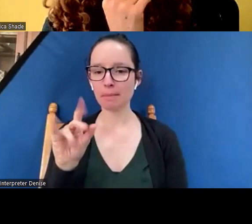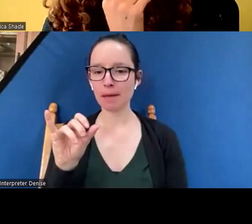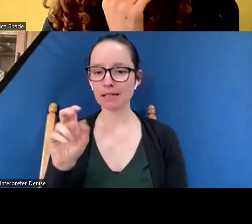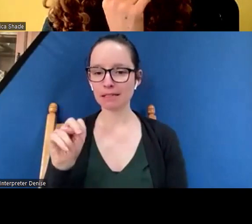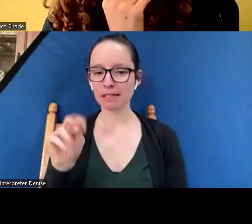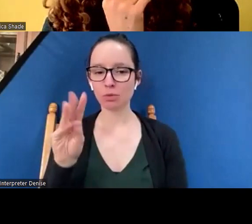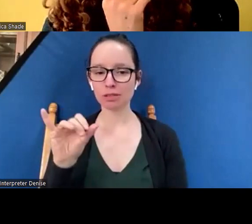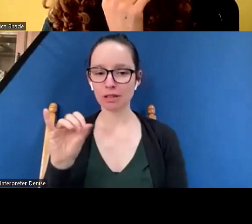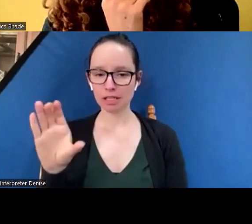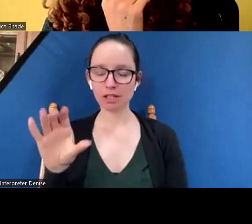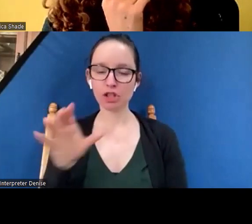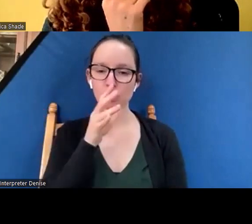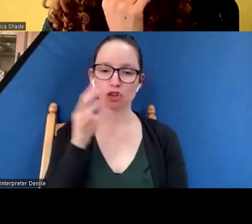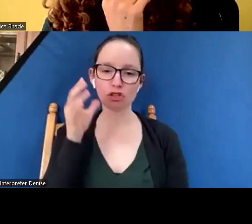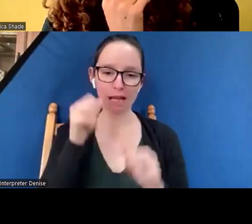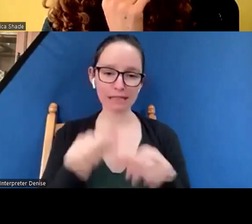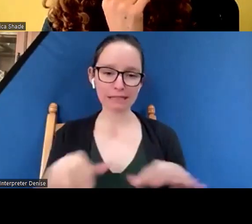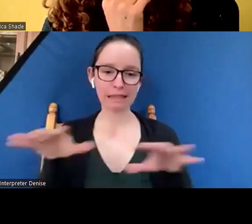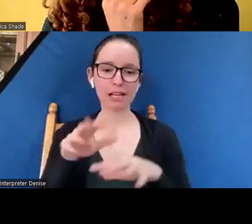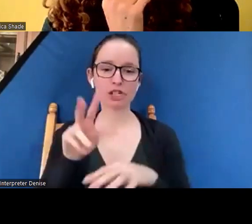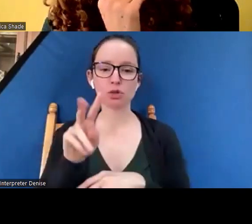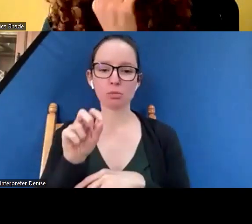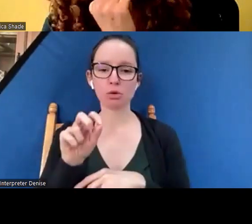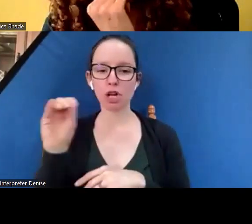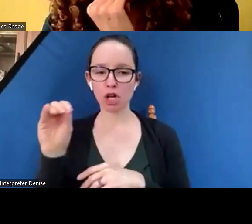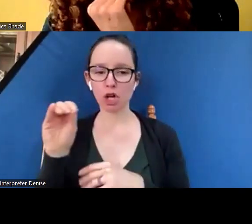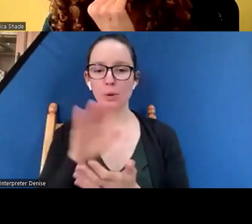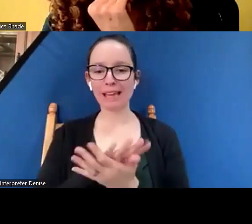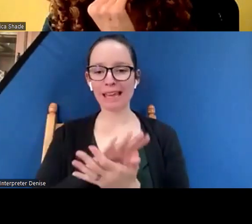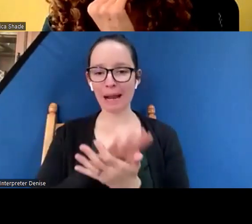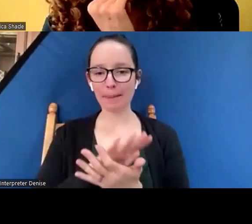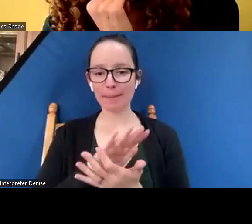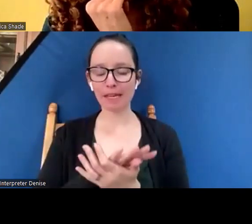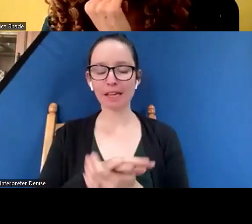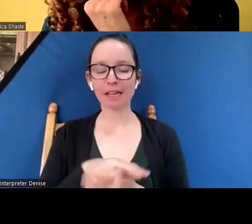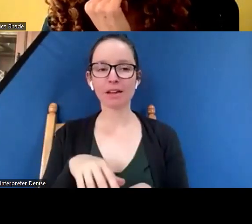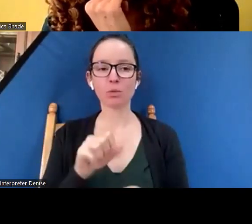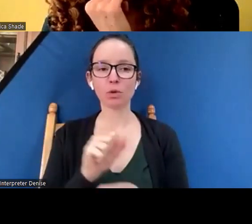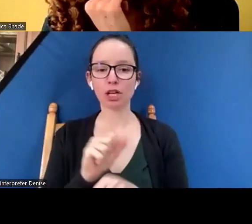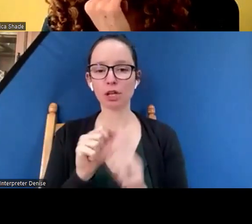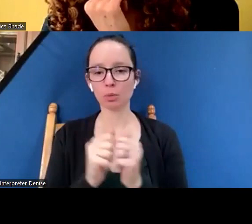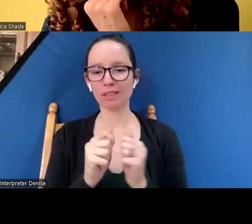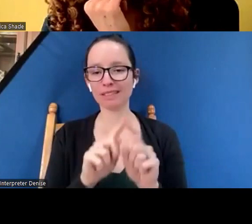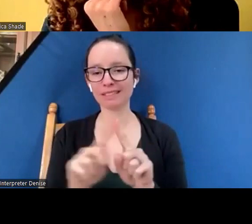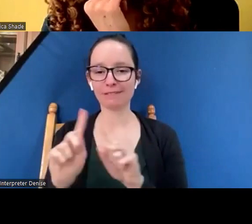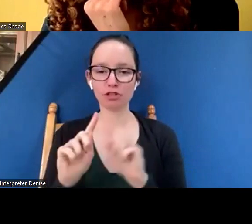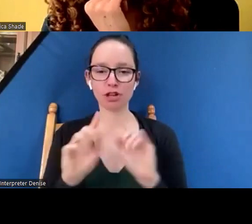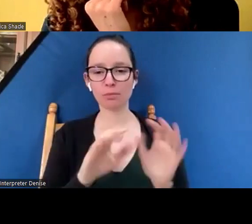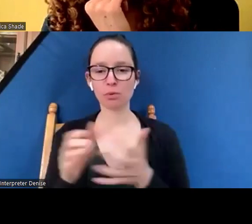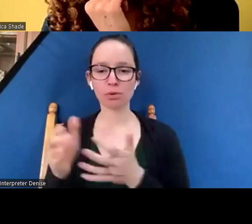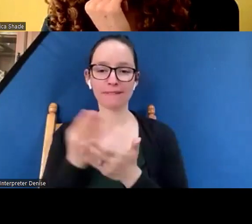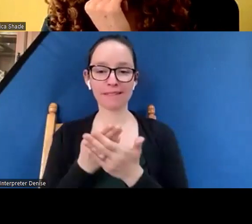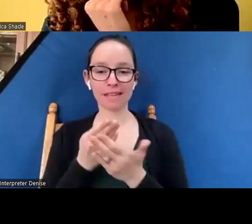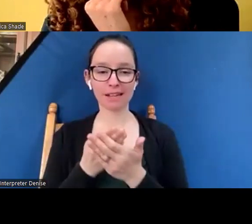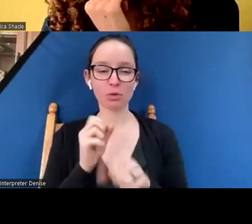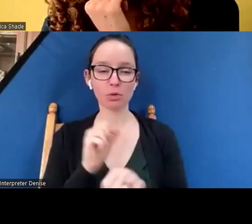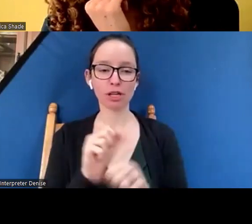So working with an another pool of funding, working with the Natural Resources Conservation Service, NRCS to develop a